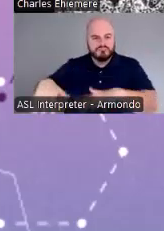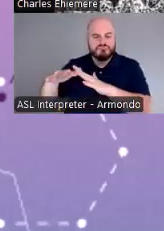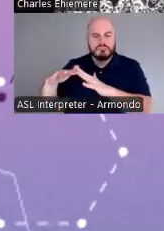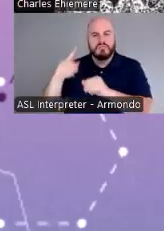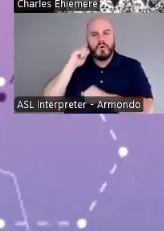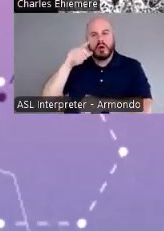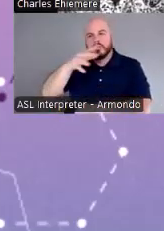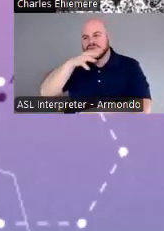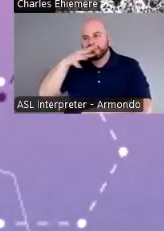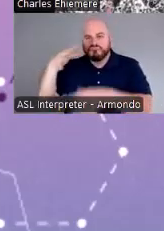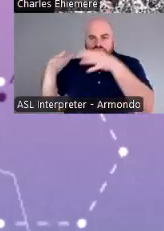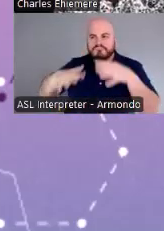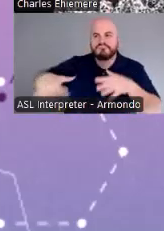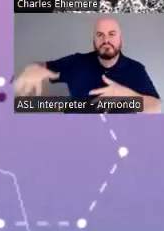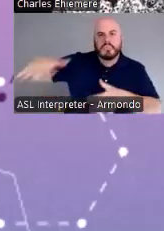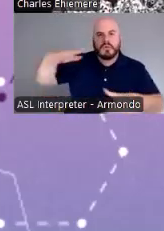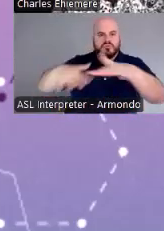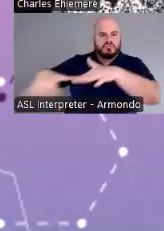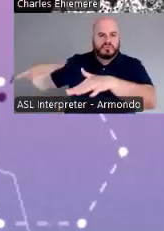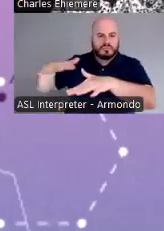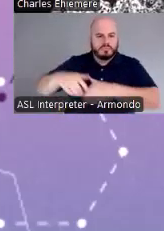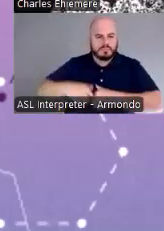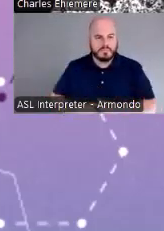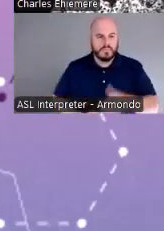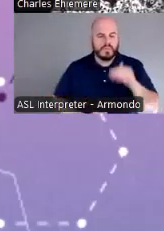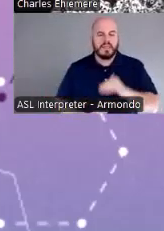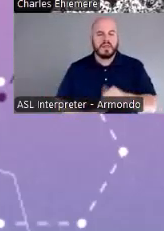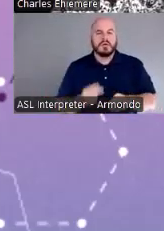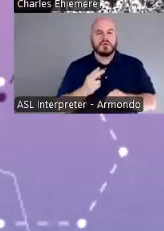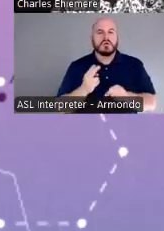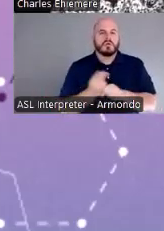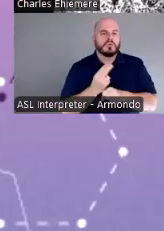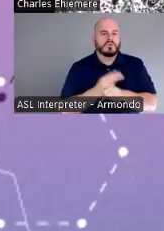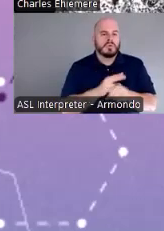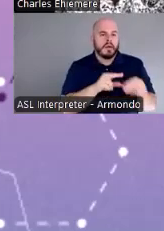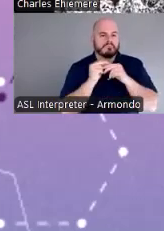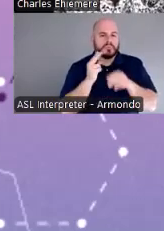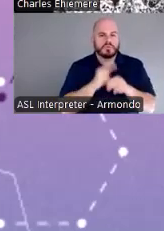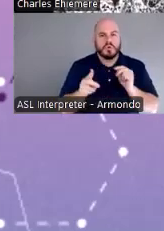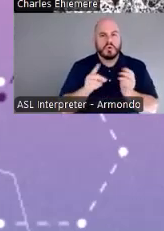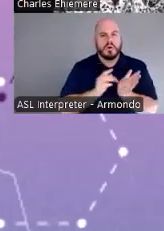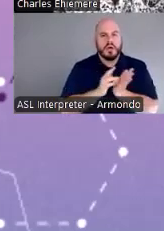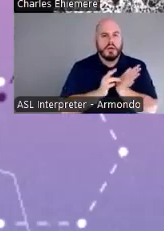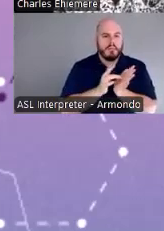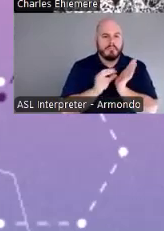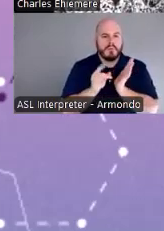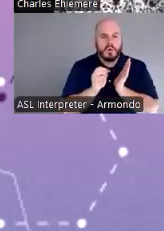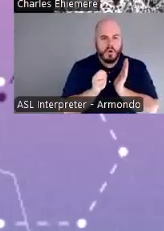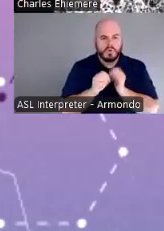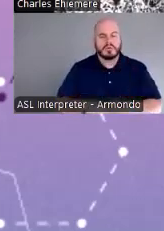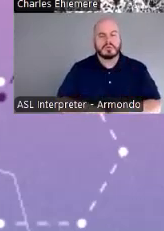six geopolitical zones-- one state's a geopolitical zone-- in Nigeria just to ensure that we have a wider